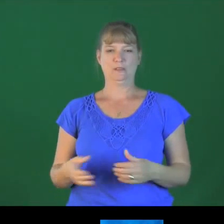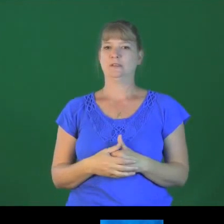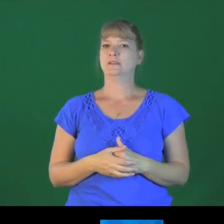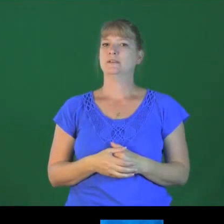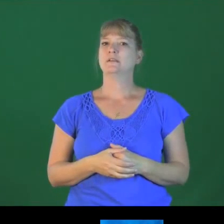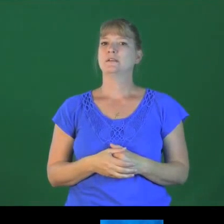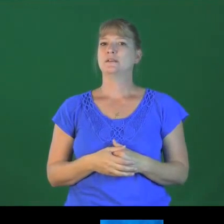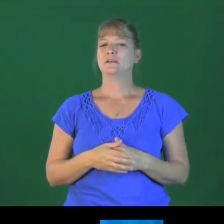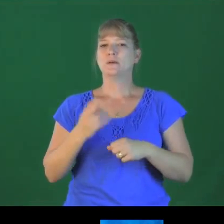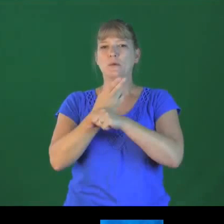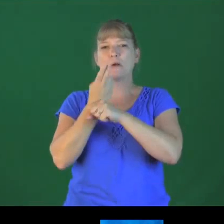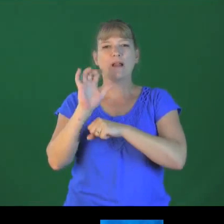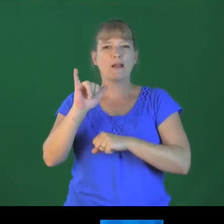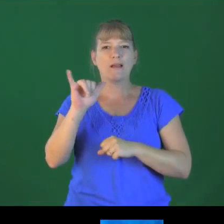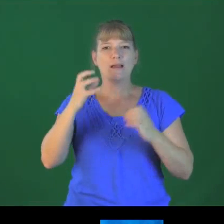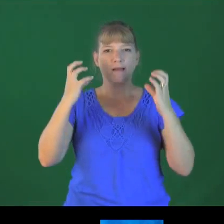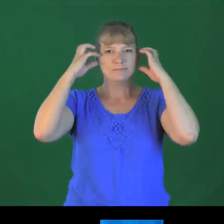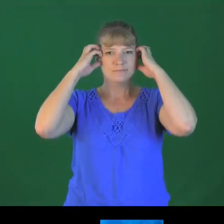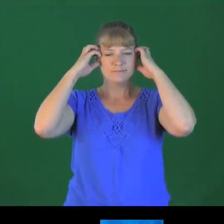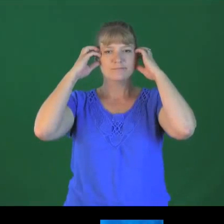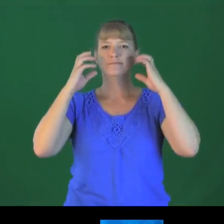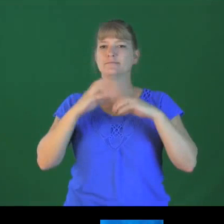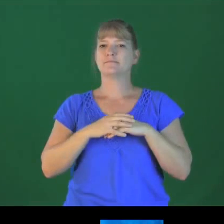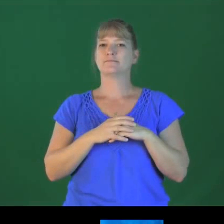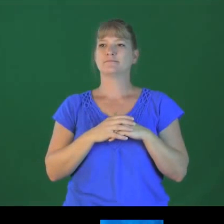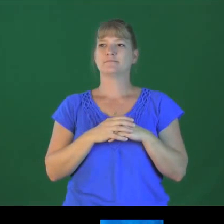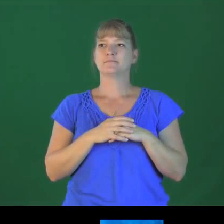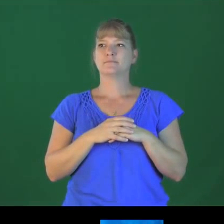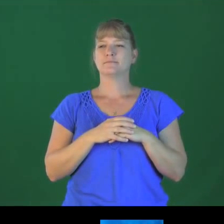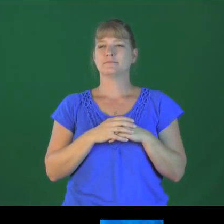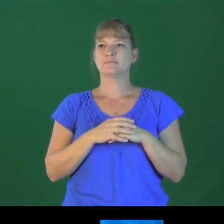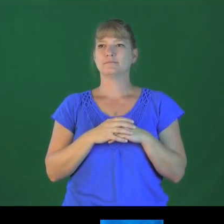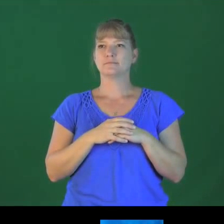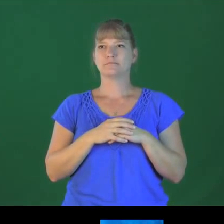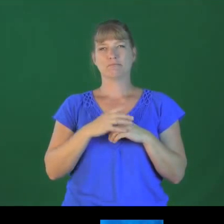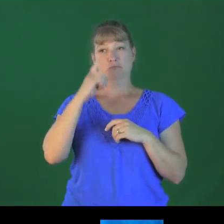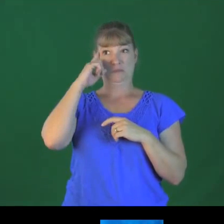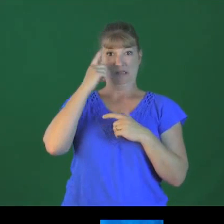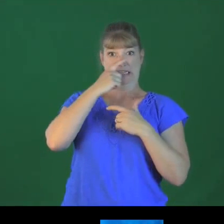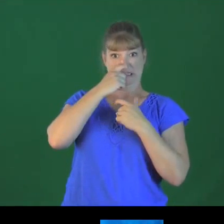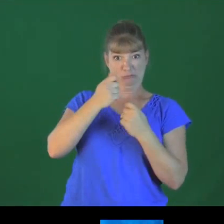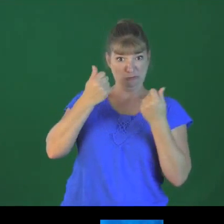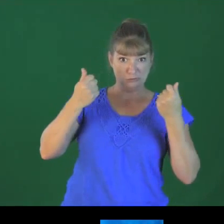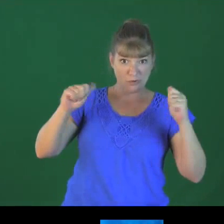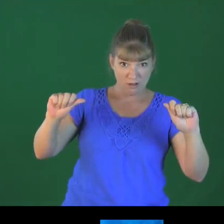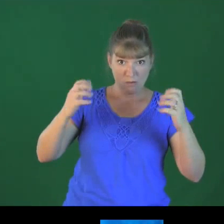They're just worn as headphones alone. If you think you'd be interested in trying one of these,